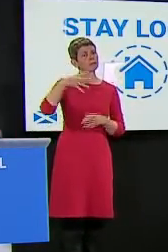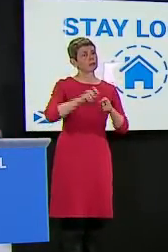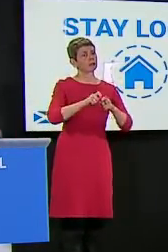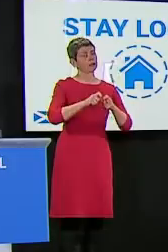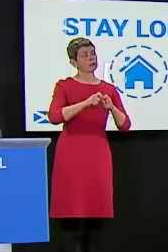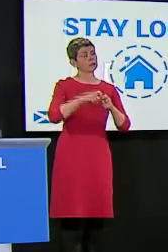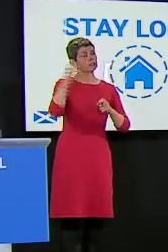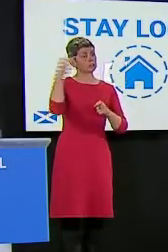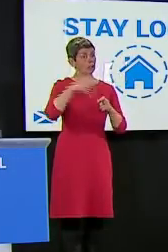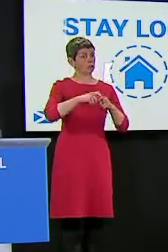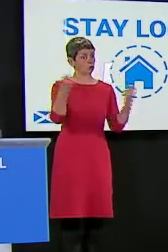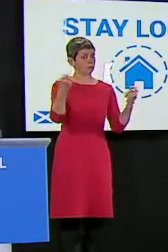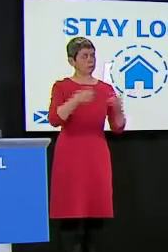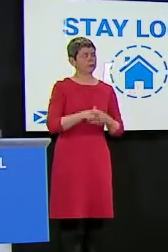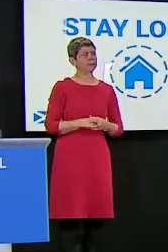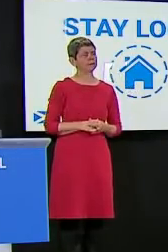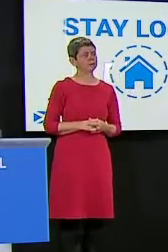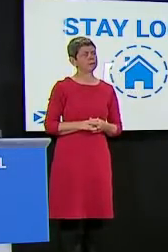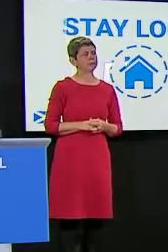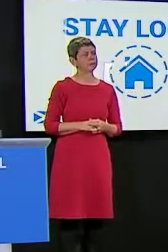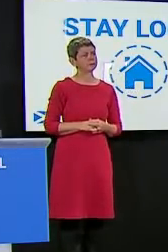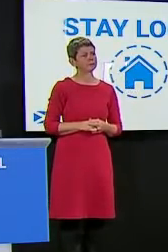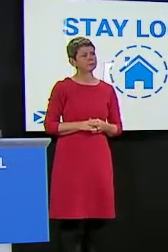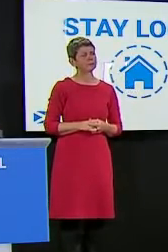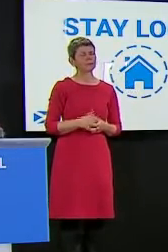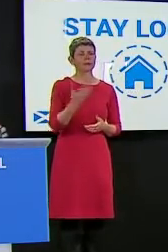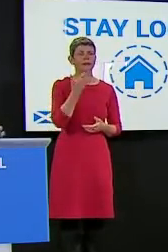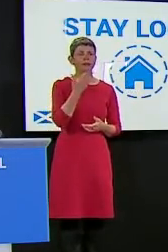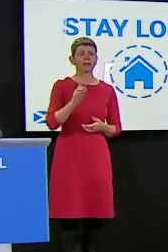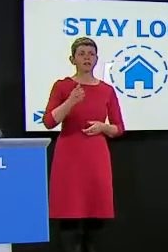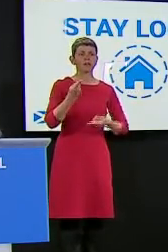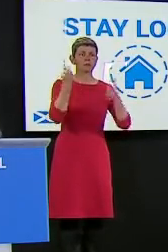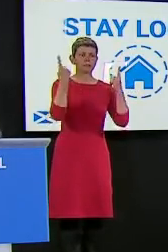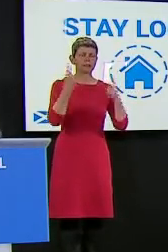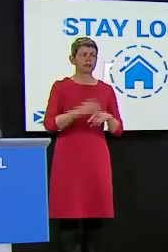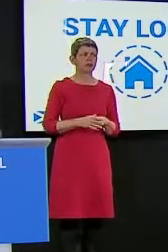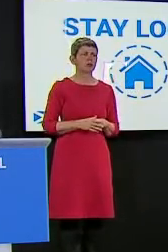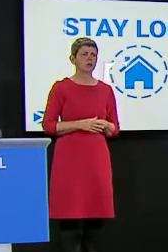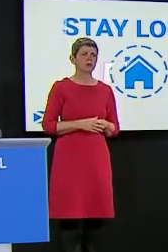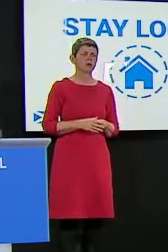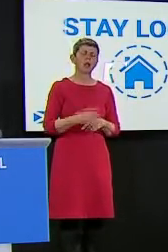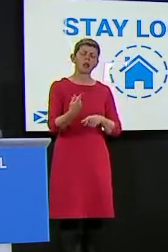thank you first minister um last week you said modelers were looking at whether the